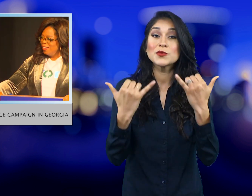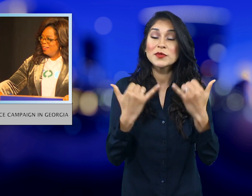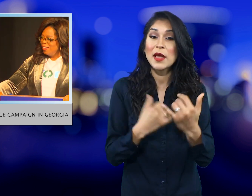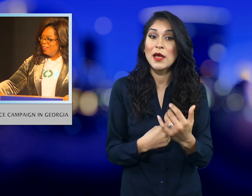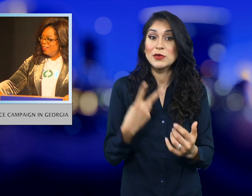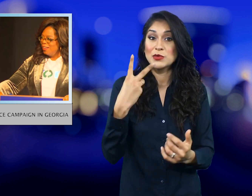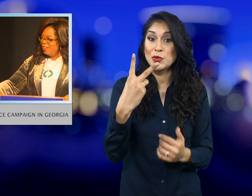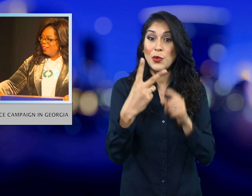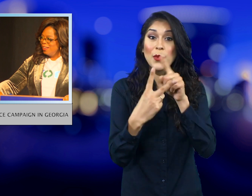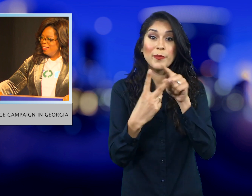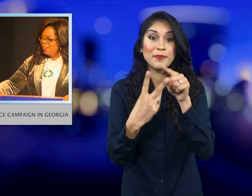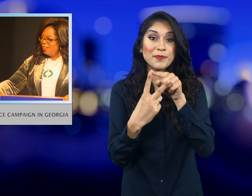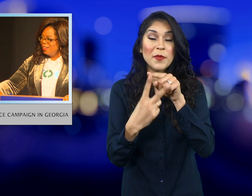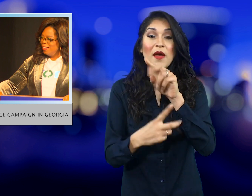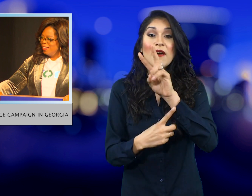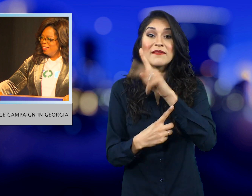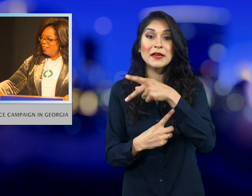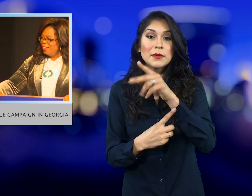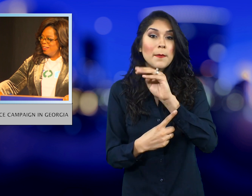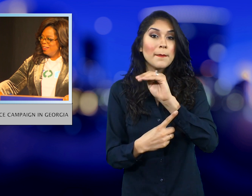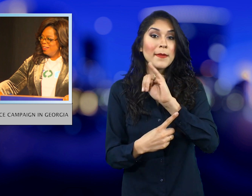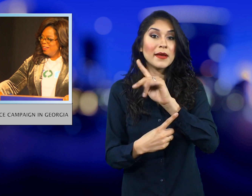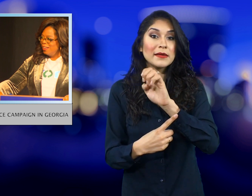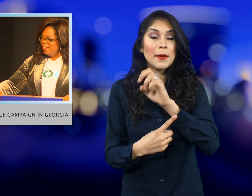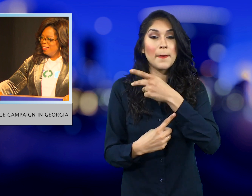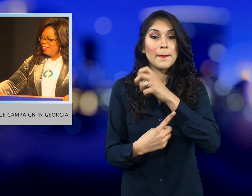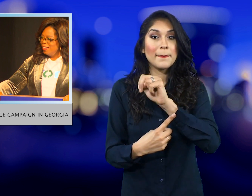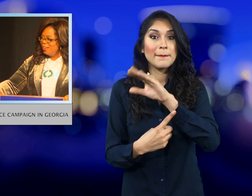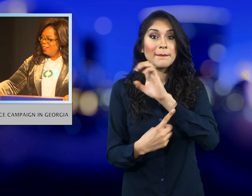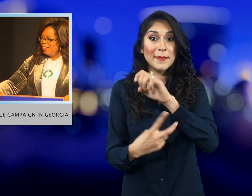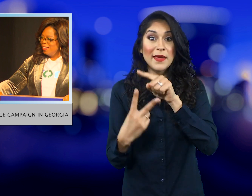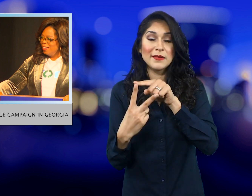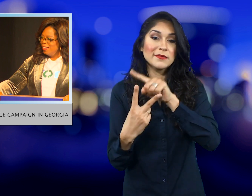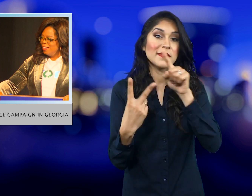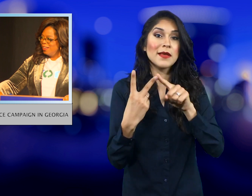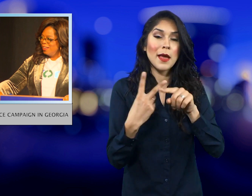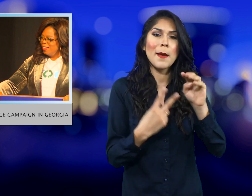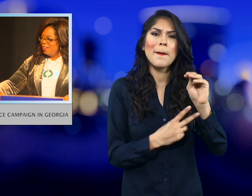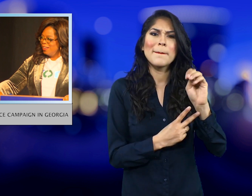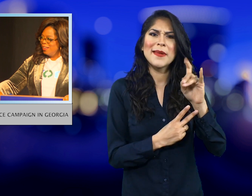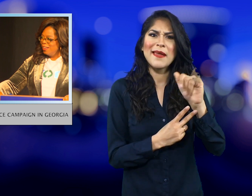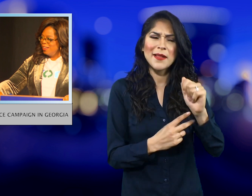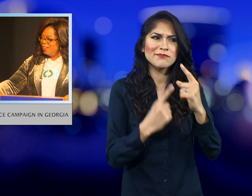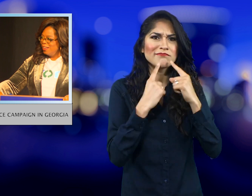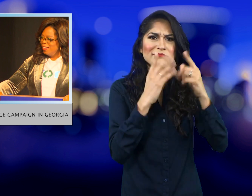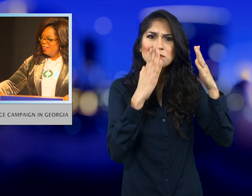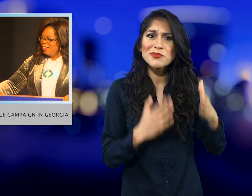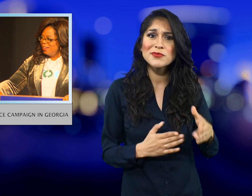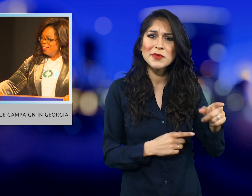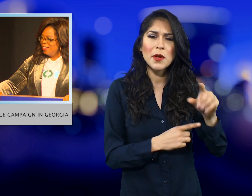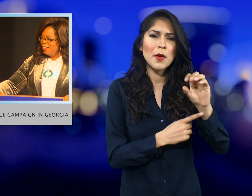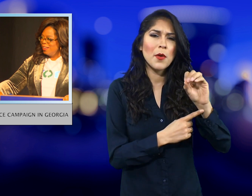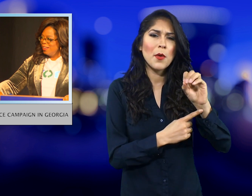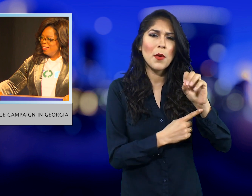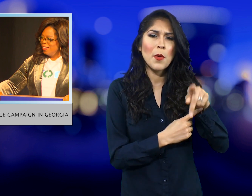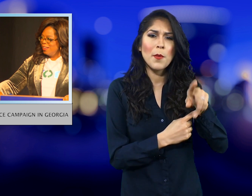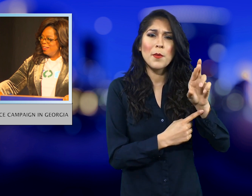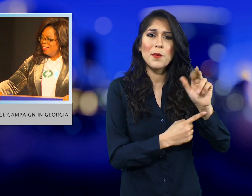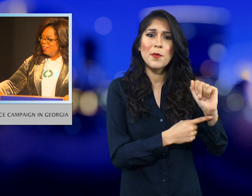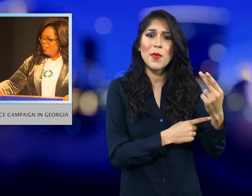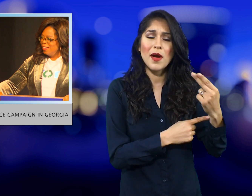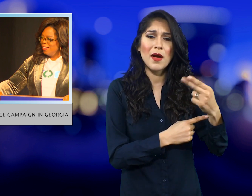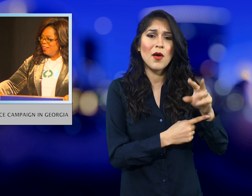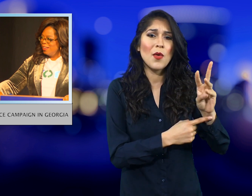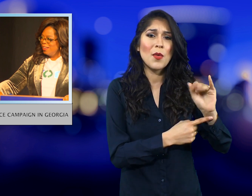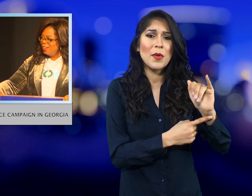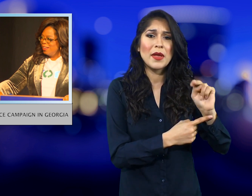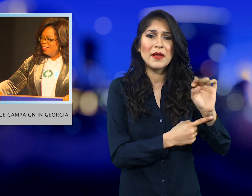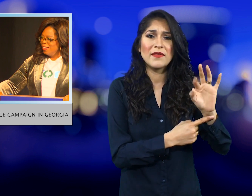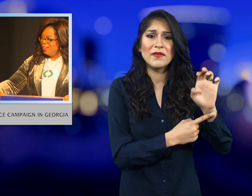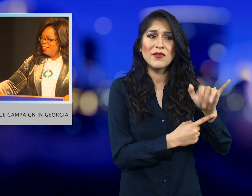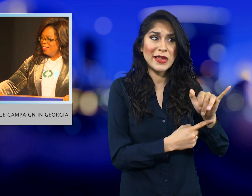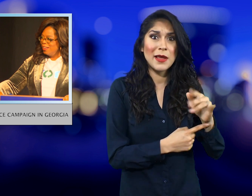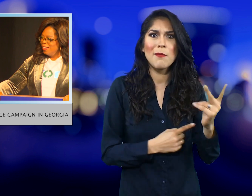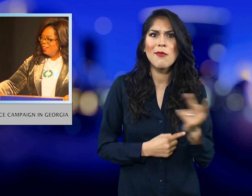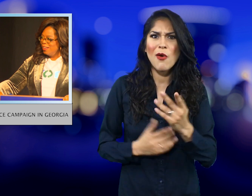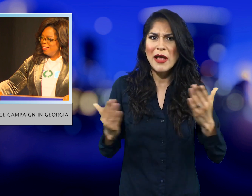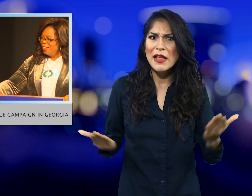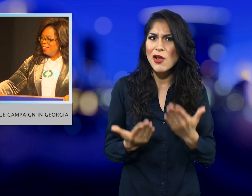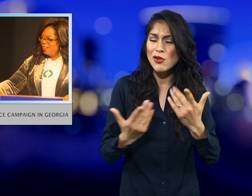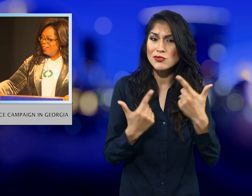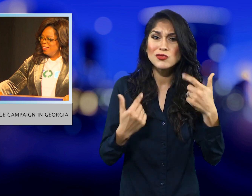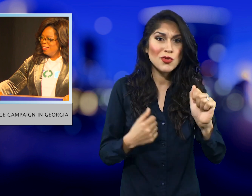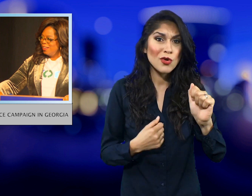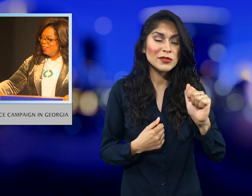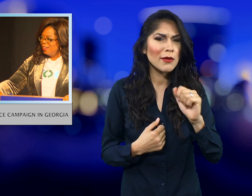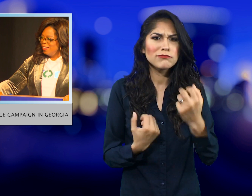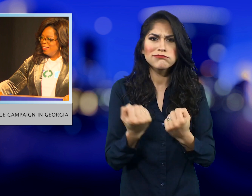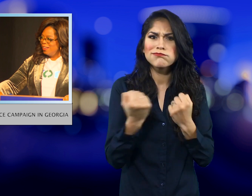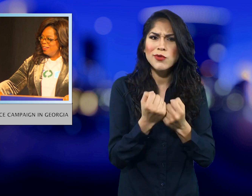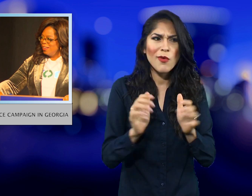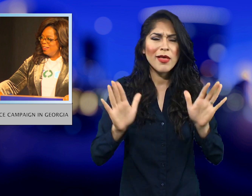Vice president Mike Pence and media icon Oprah Winfrey were in Georgia today rallying support